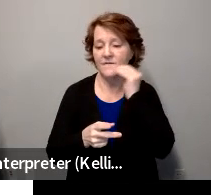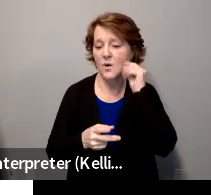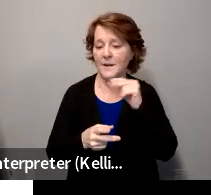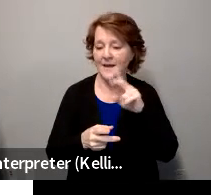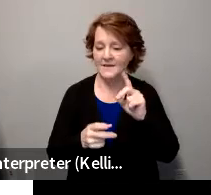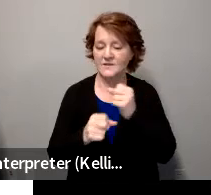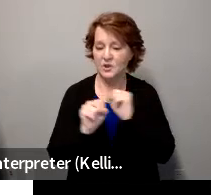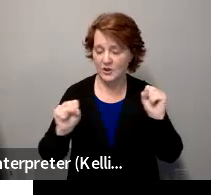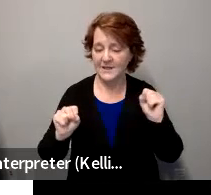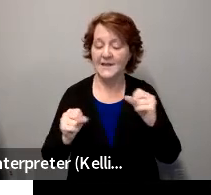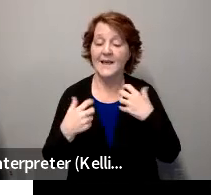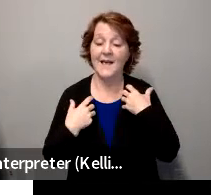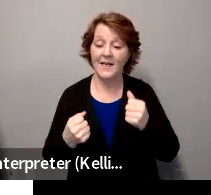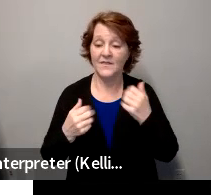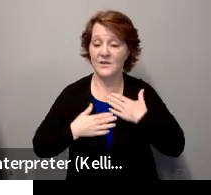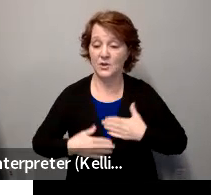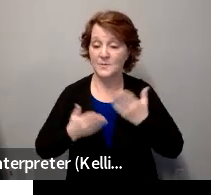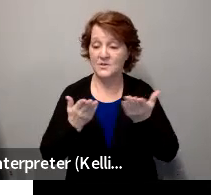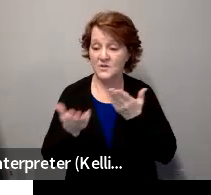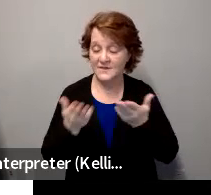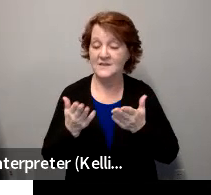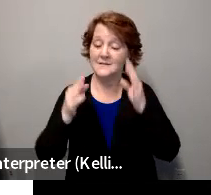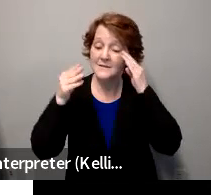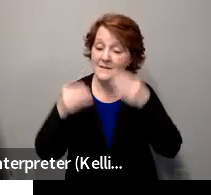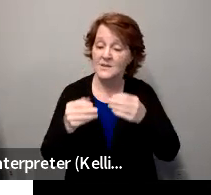and inclusionary services for people with disabilities. She's worked